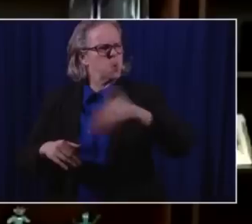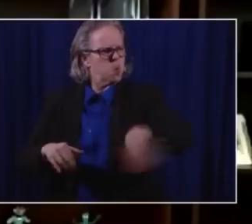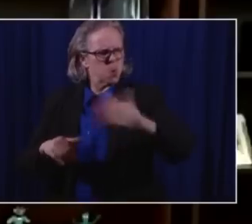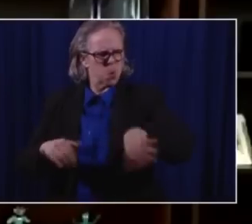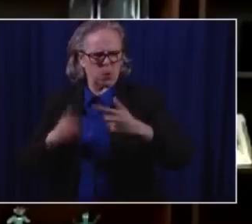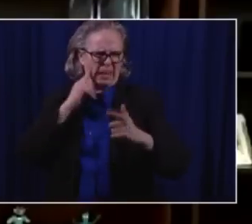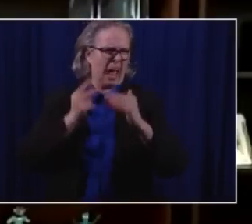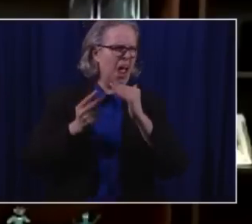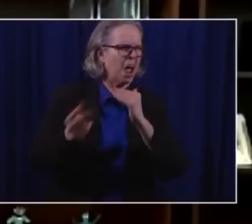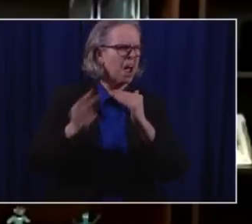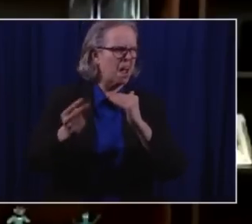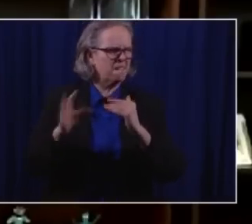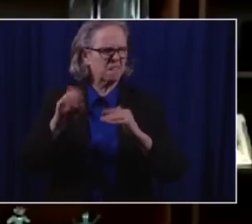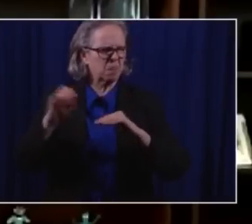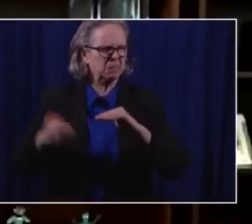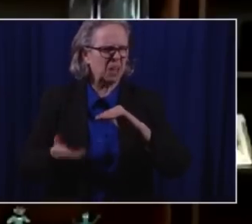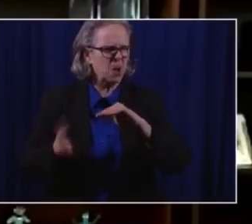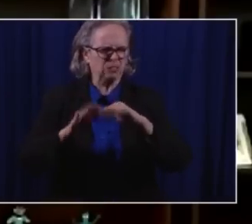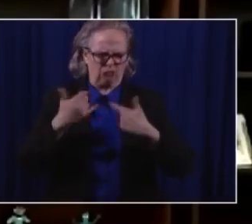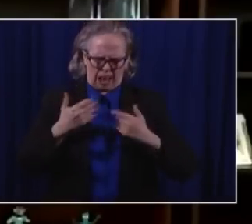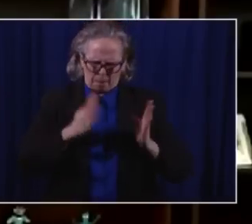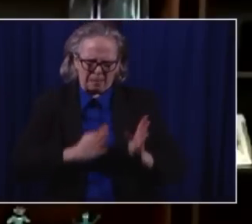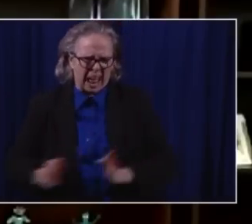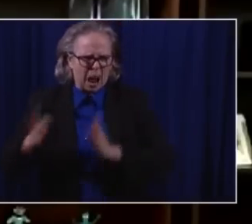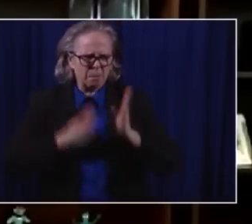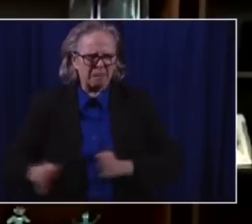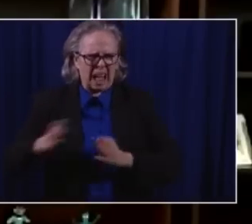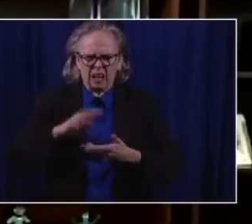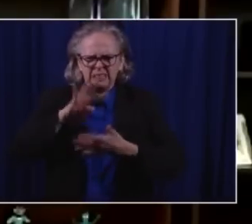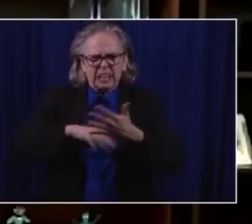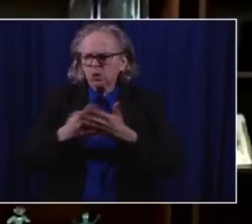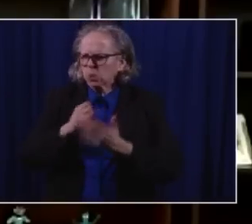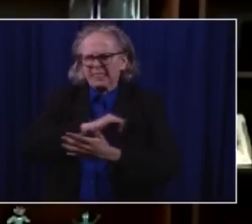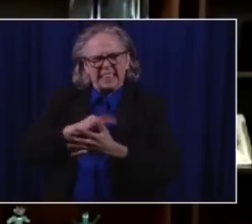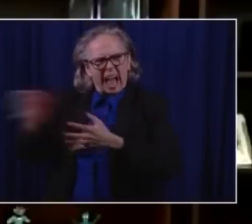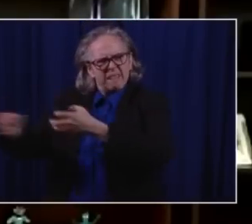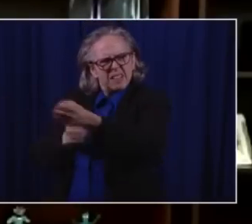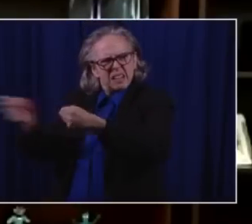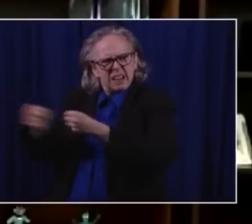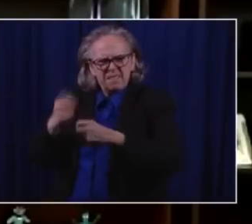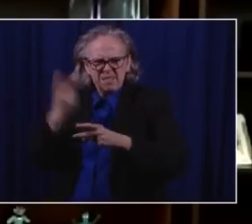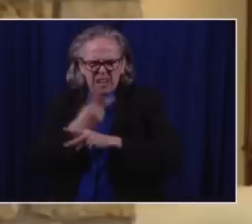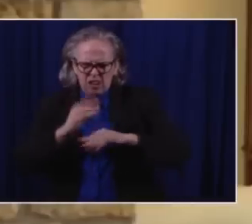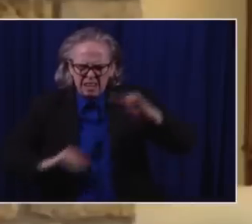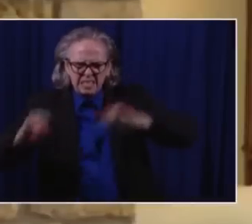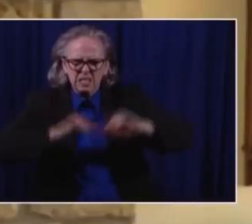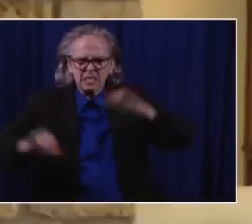within that the week period of time we're going to go from 6 4800. The short term modeling has done a very accurate for us